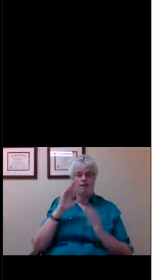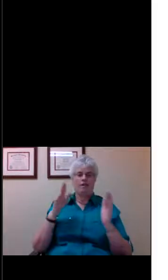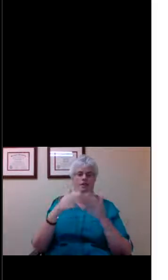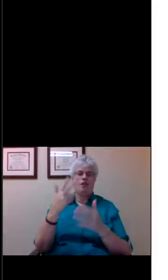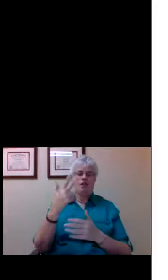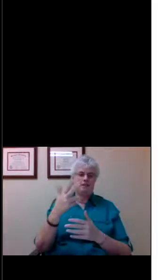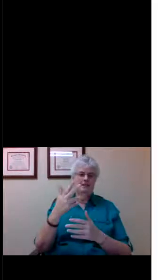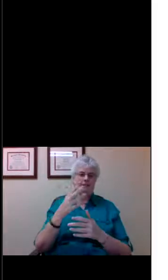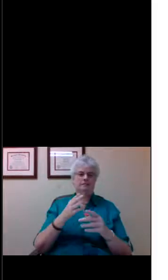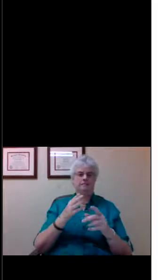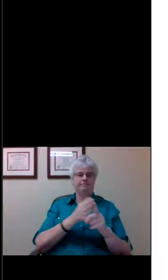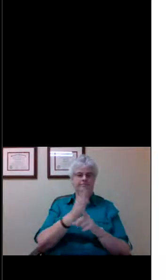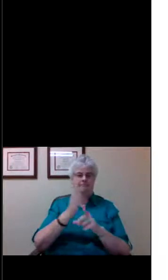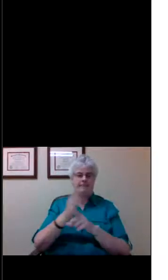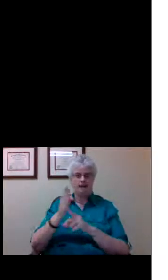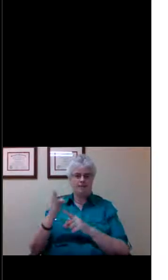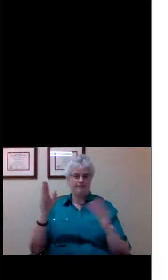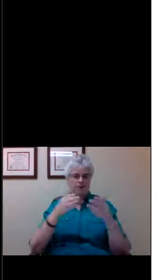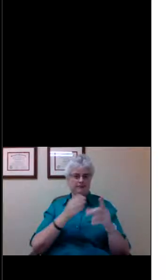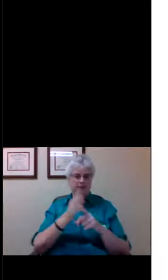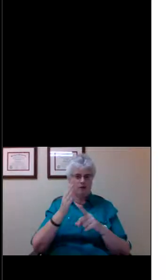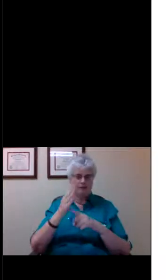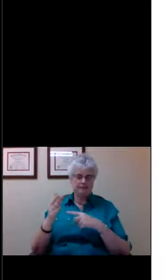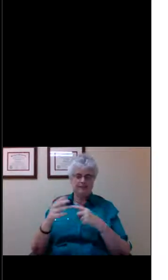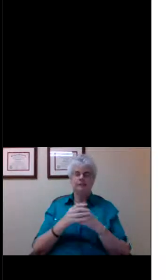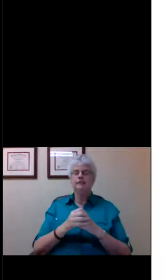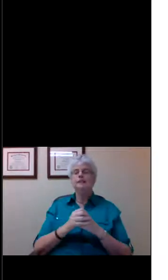afternoon's webinar is going to focus on three main areas. We have three main